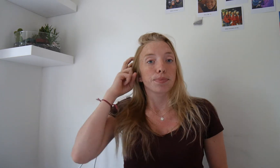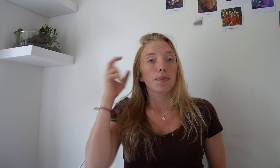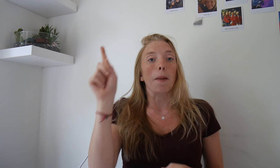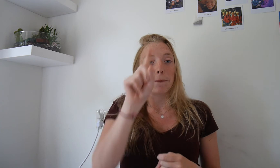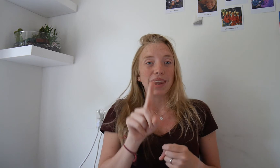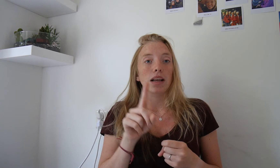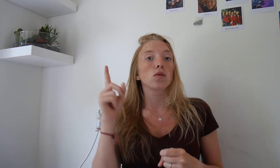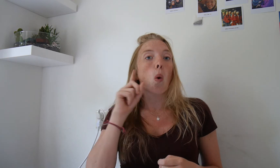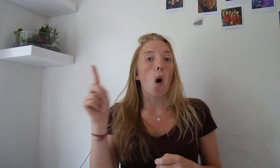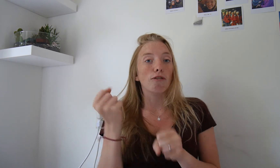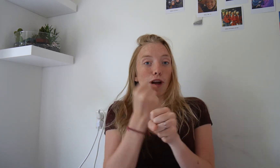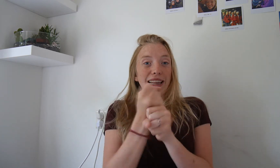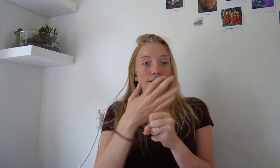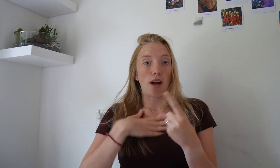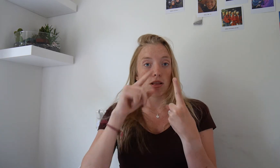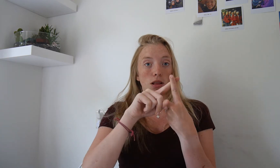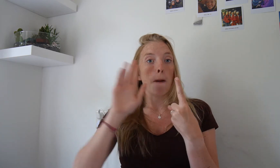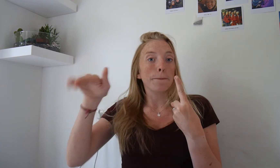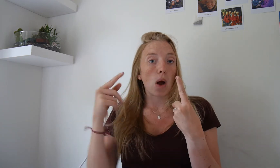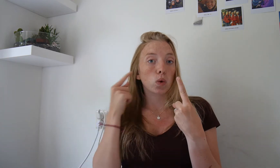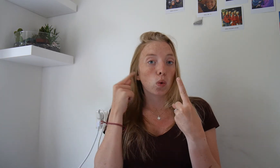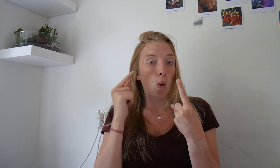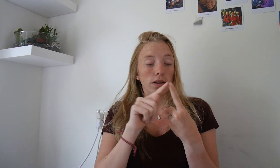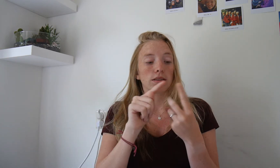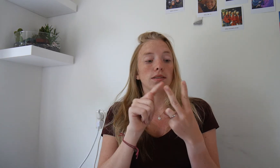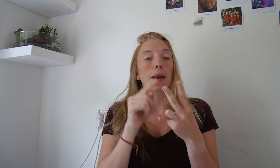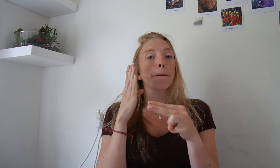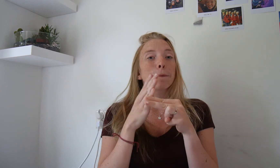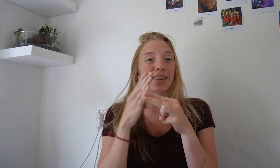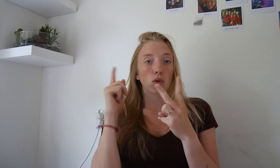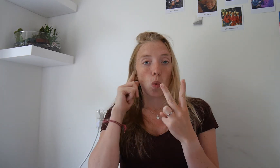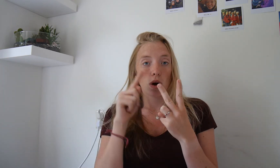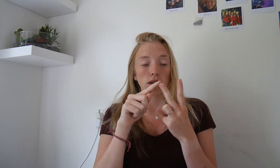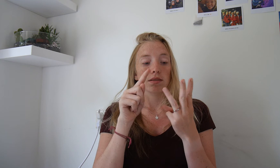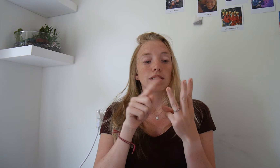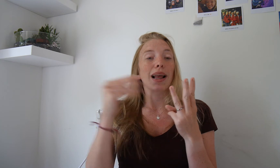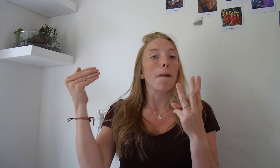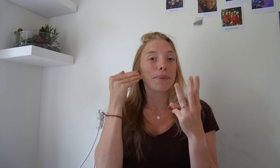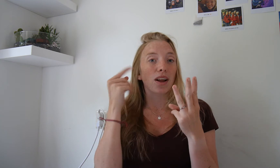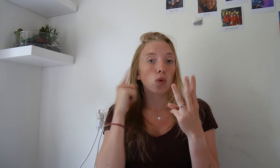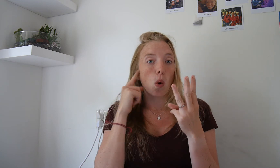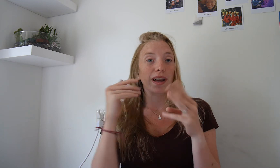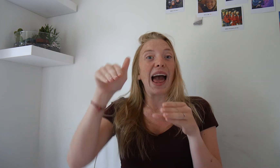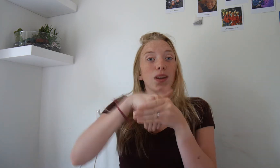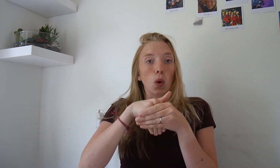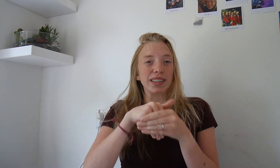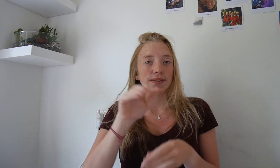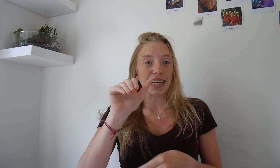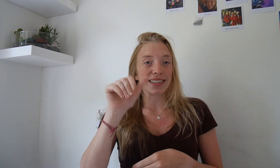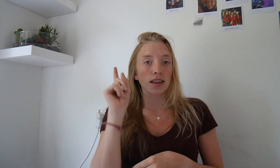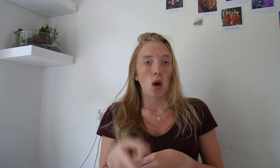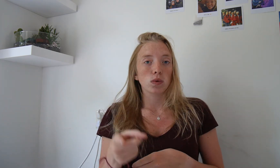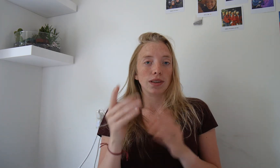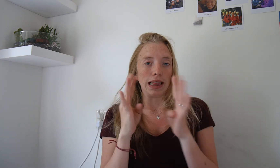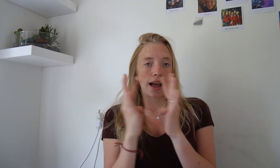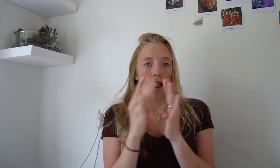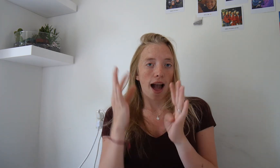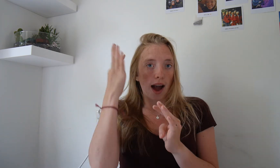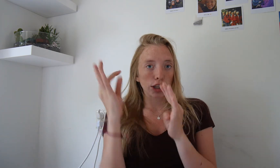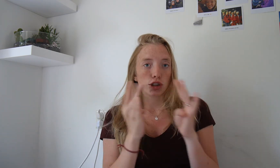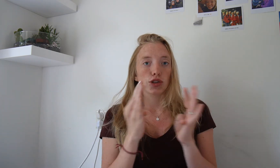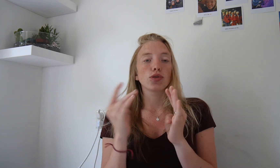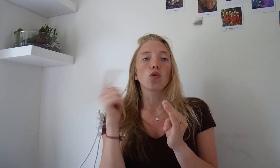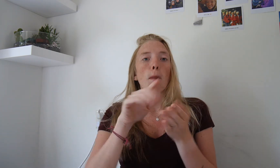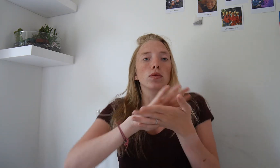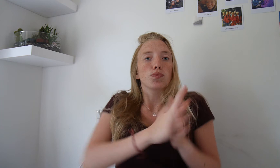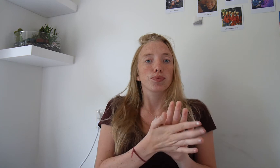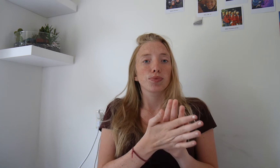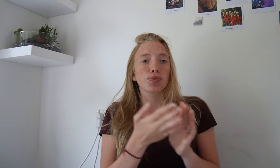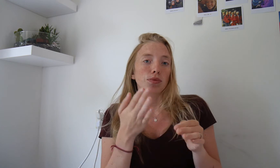Your CI will therefore perform the tasks the outer, middle and inner ear including 16.000 stereocilia, so that you can hear sound.